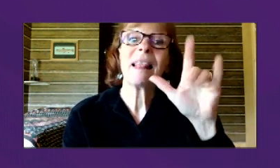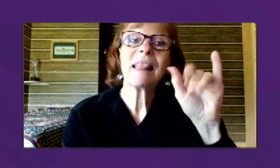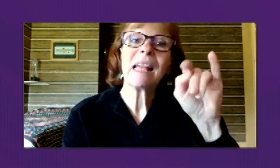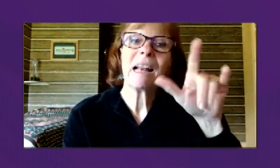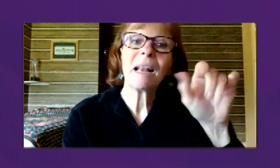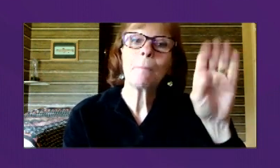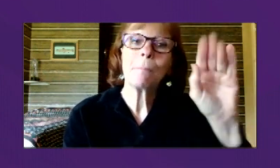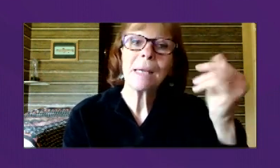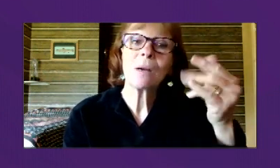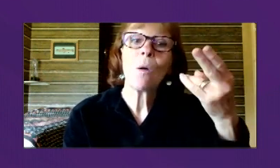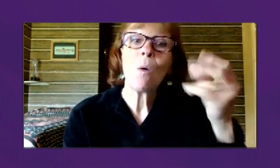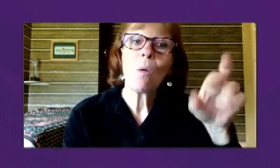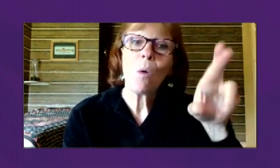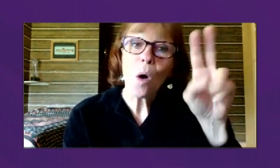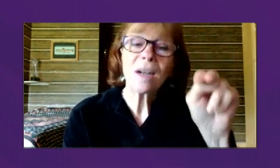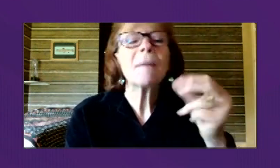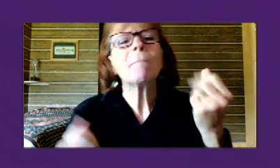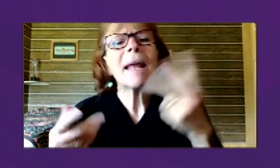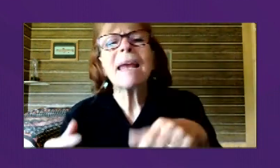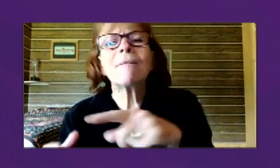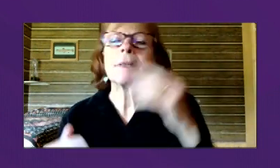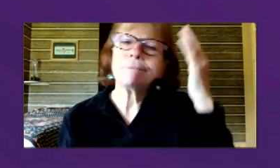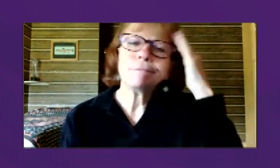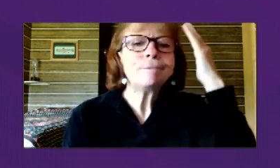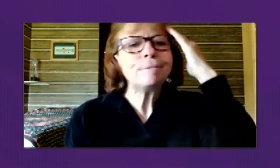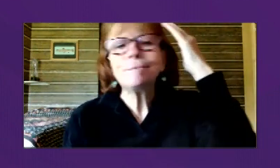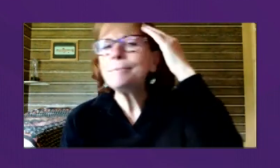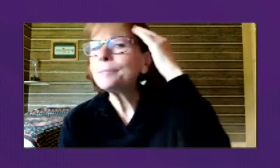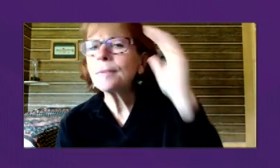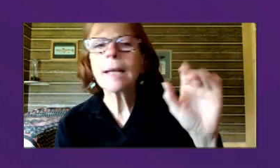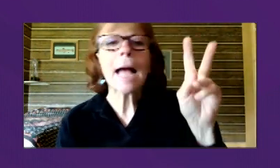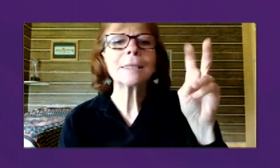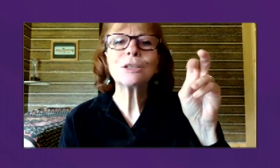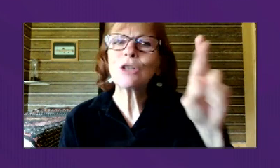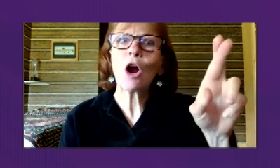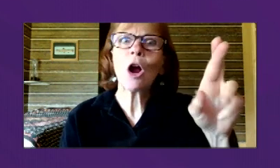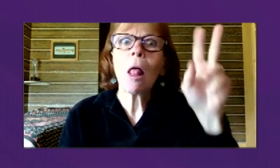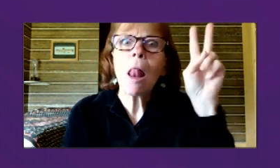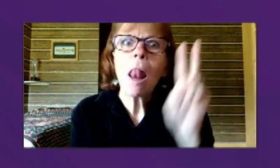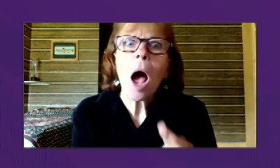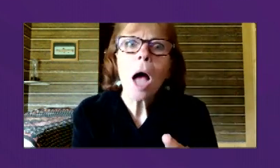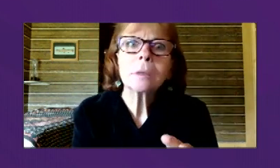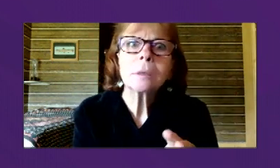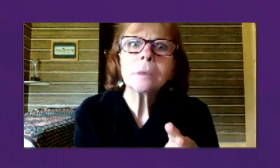story that many of us are familiar with. Custer unexpectedly loses to a large number of Lakota,